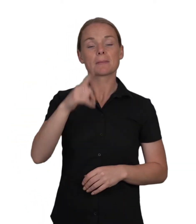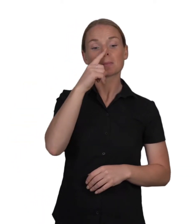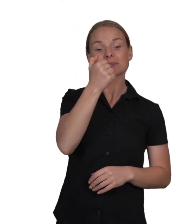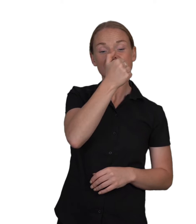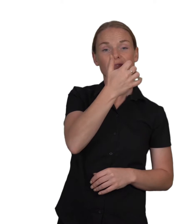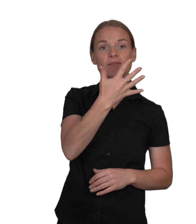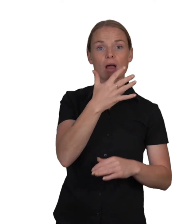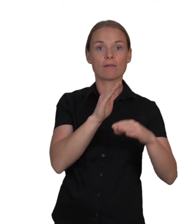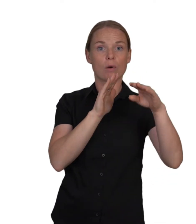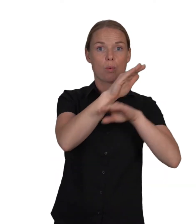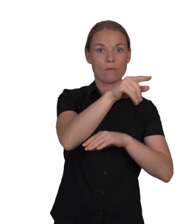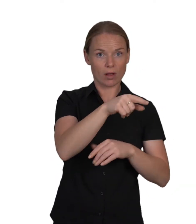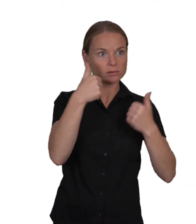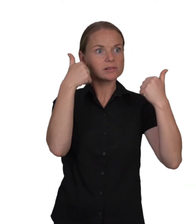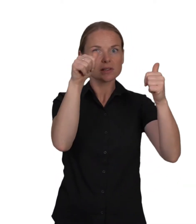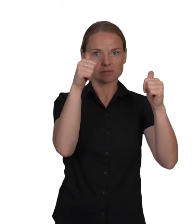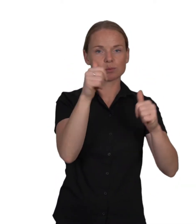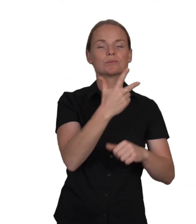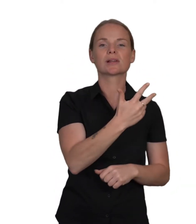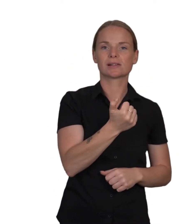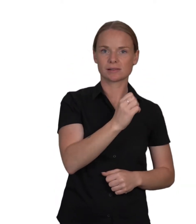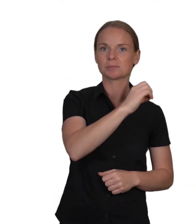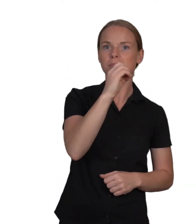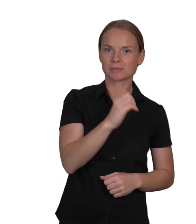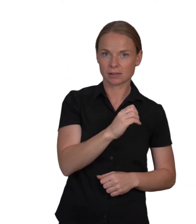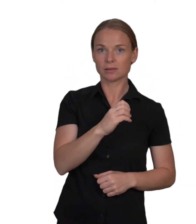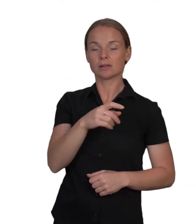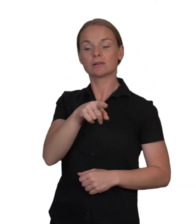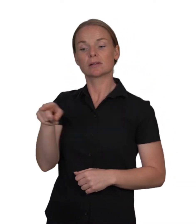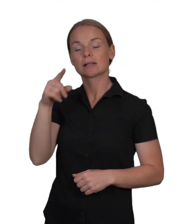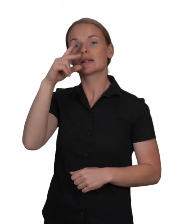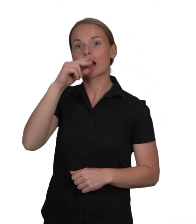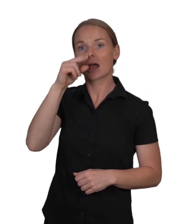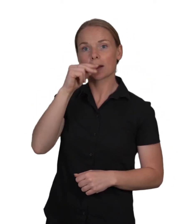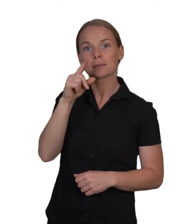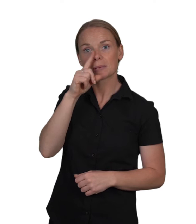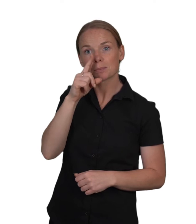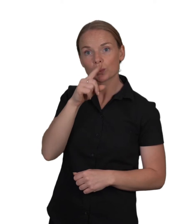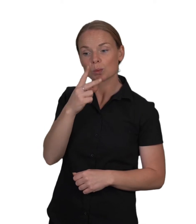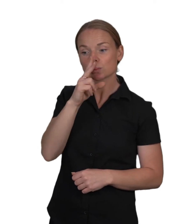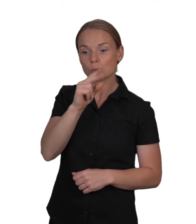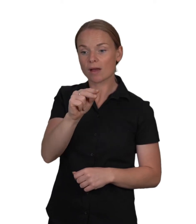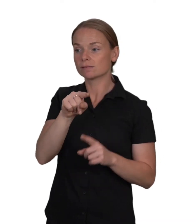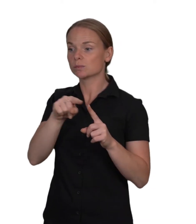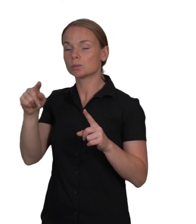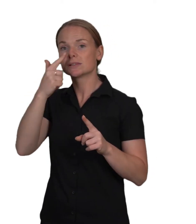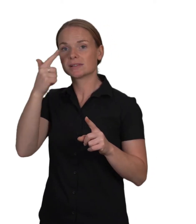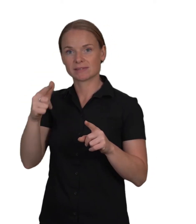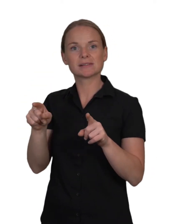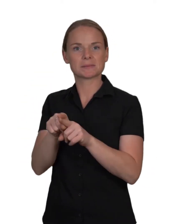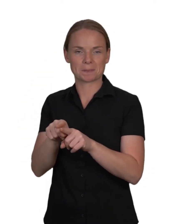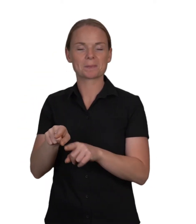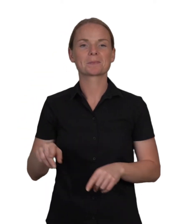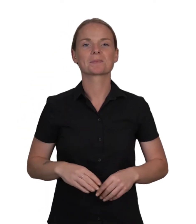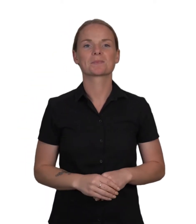The vaccine was also effective in people aged over 65 years (86%) and in adolescents aged 12-17 years.